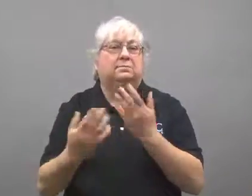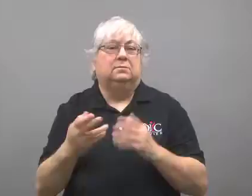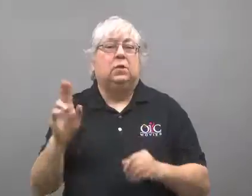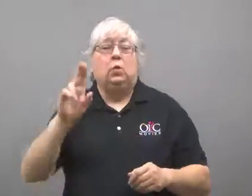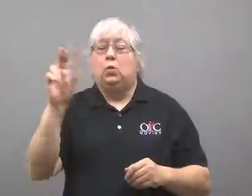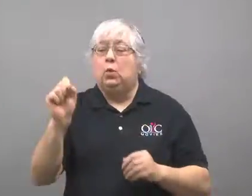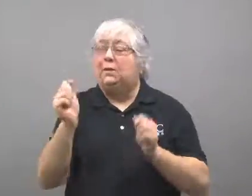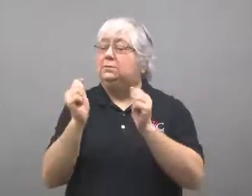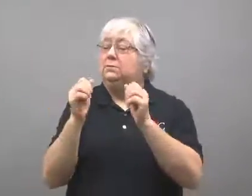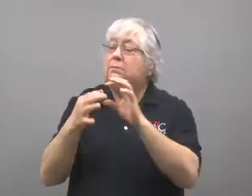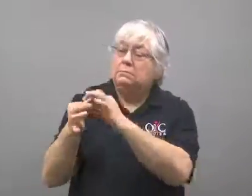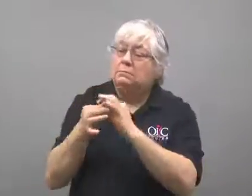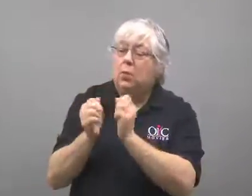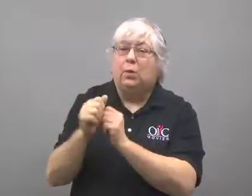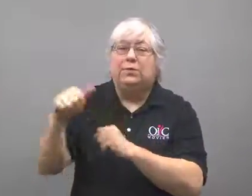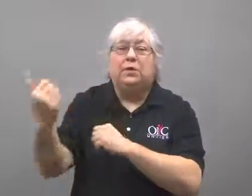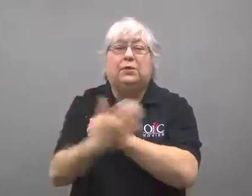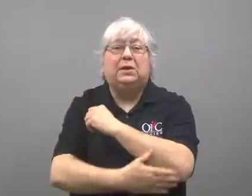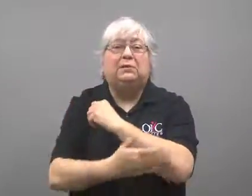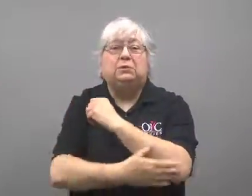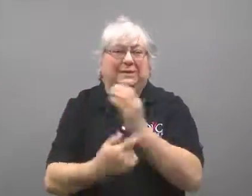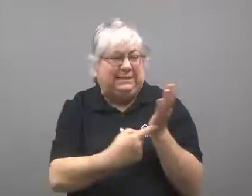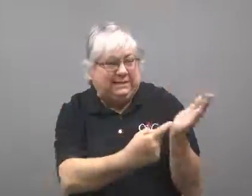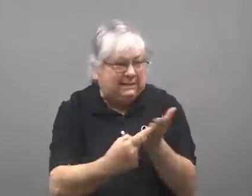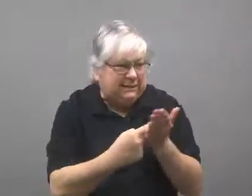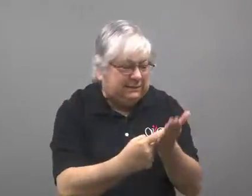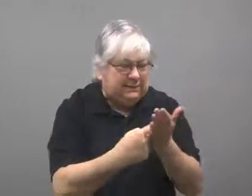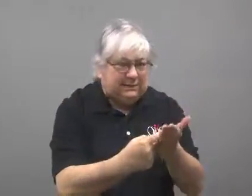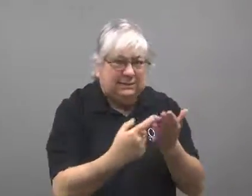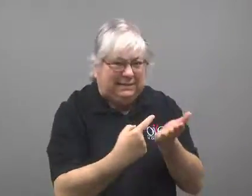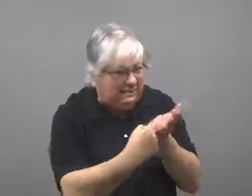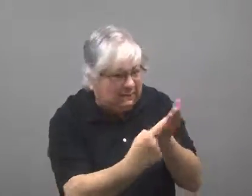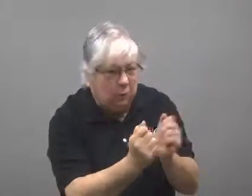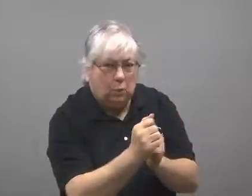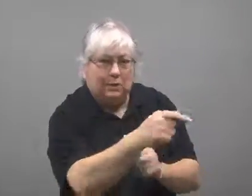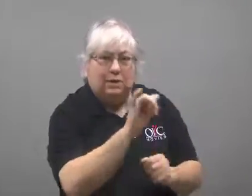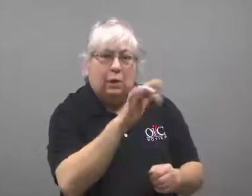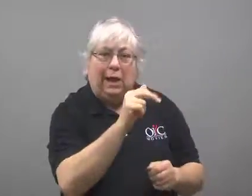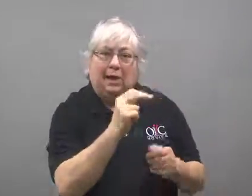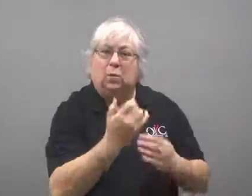The U.S. and other countries are negotiating with Iran